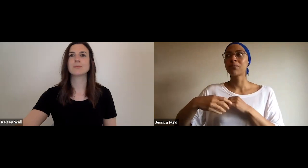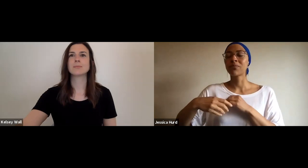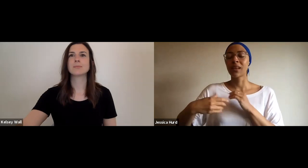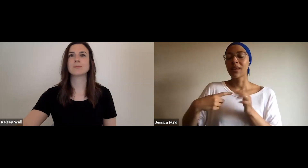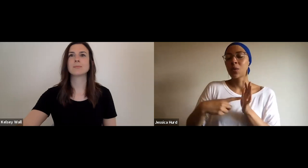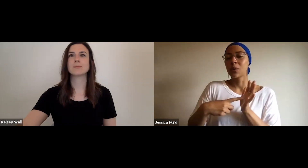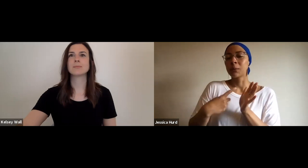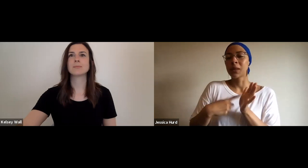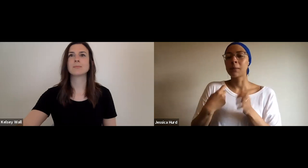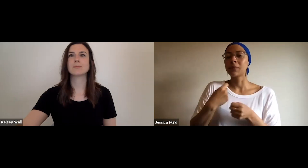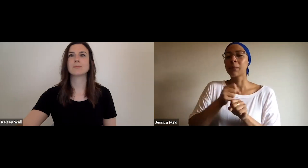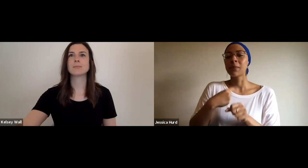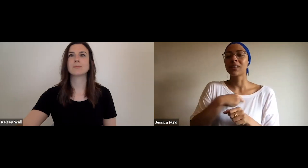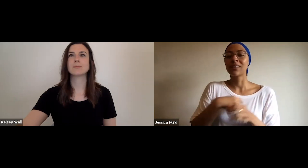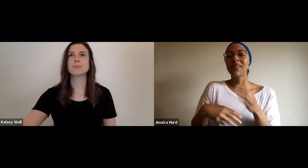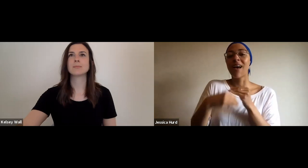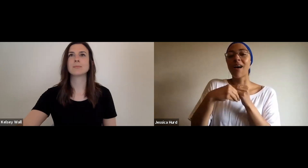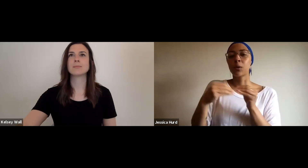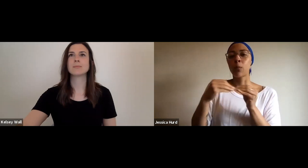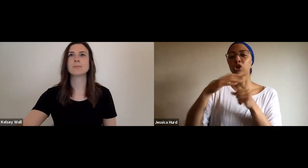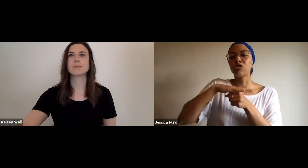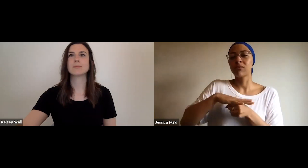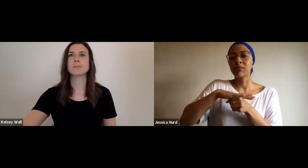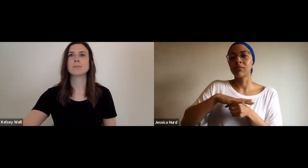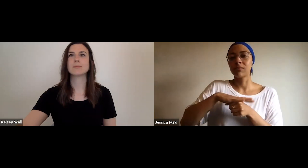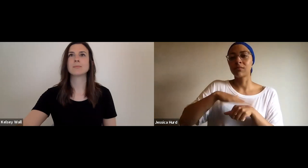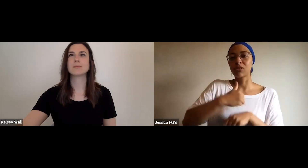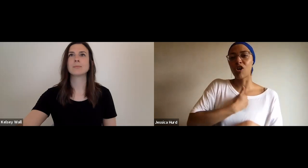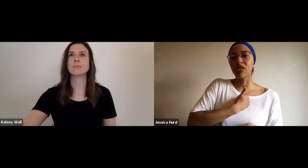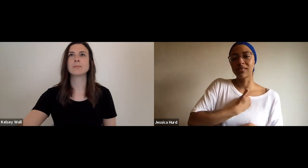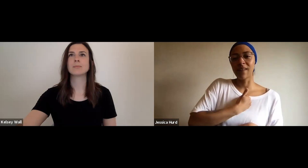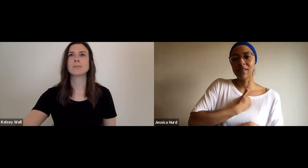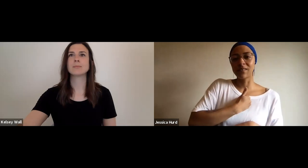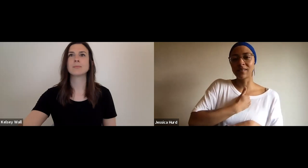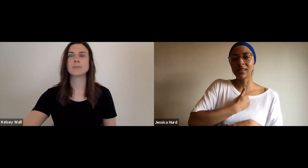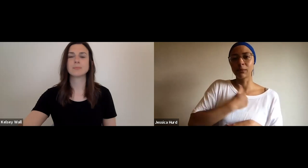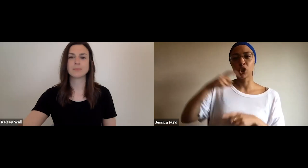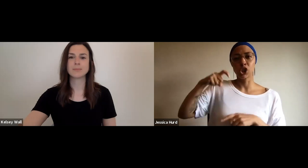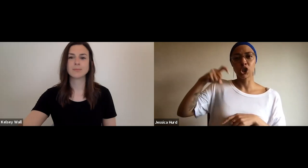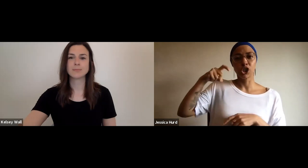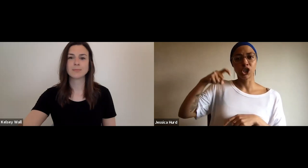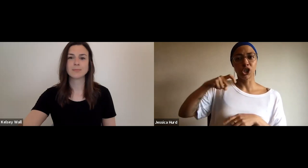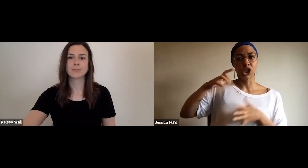all of these things that you should be doing, but sometimes that adds more stress to us in our lives.